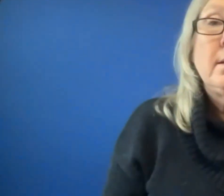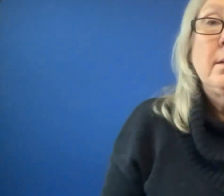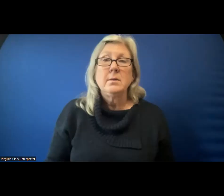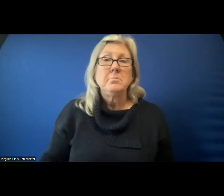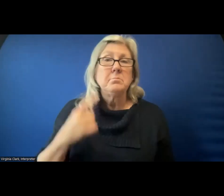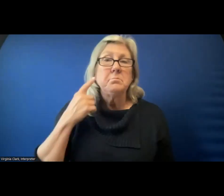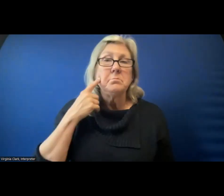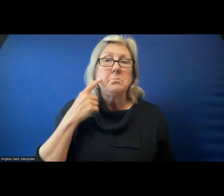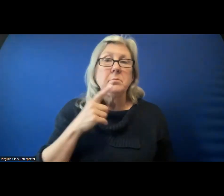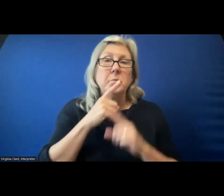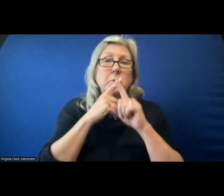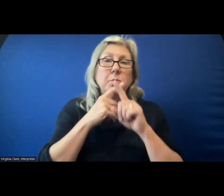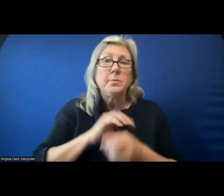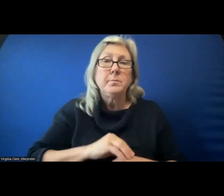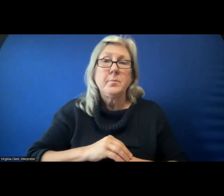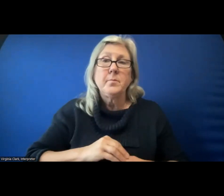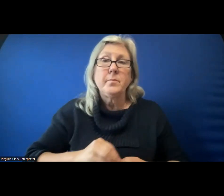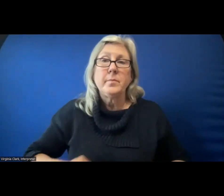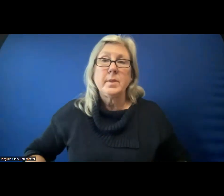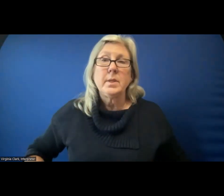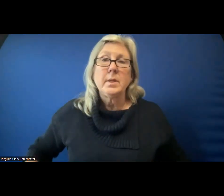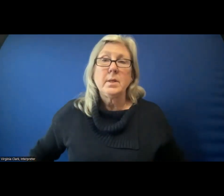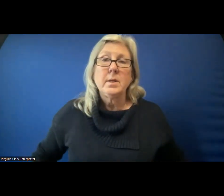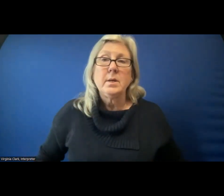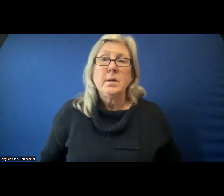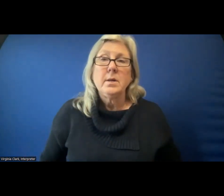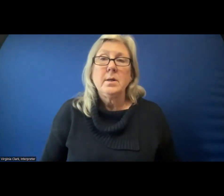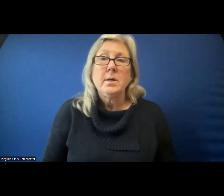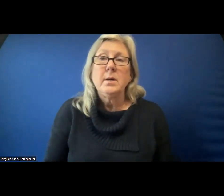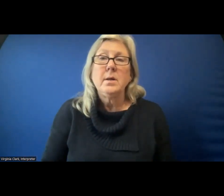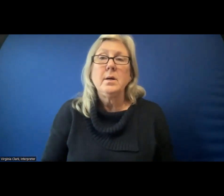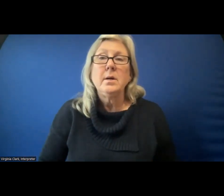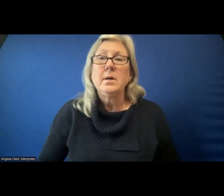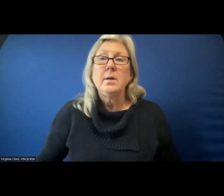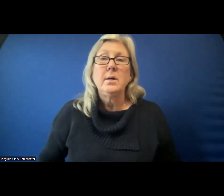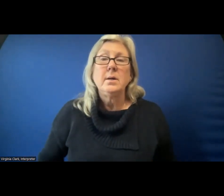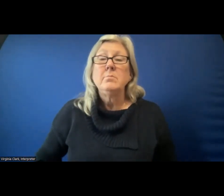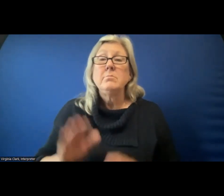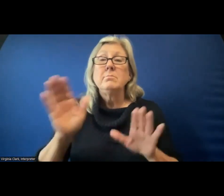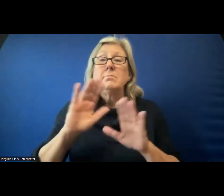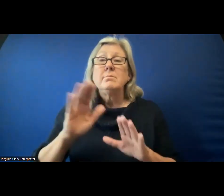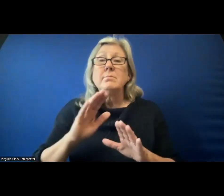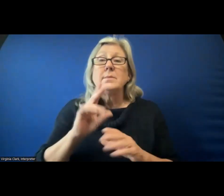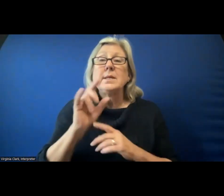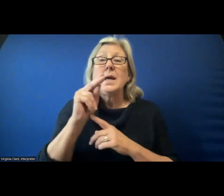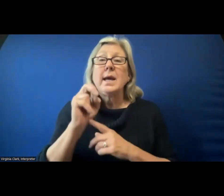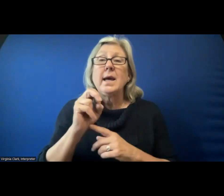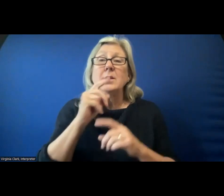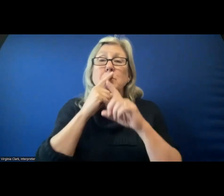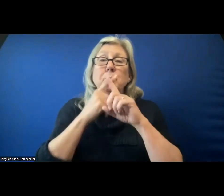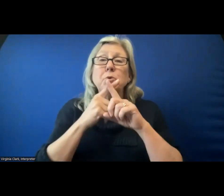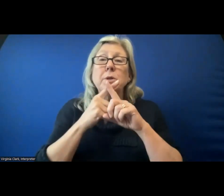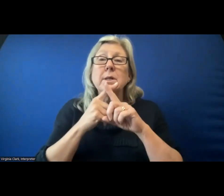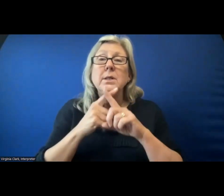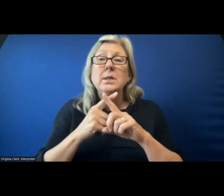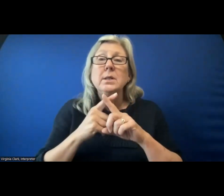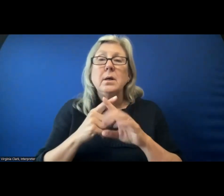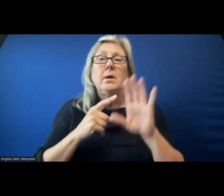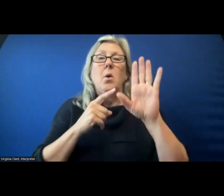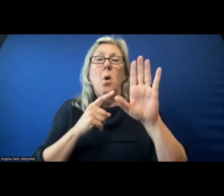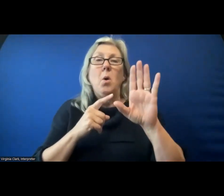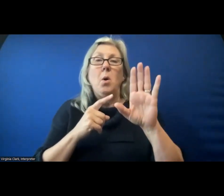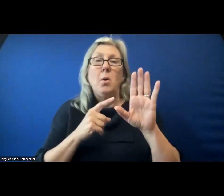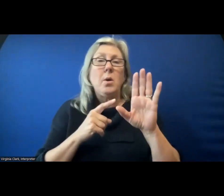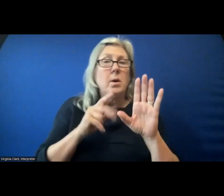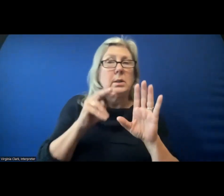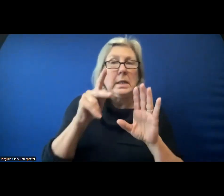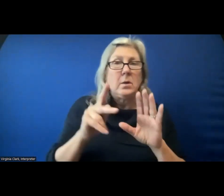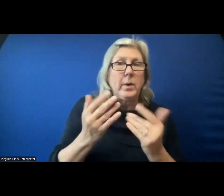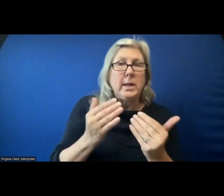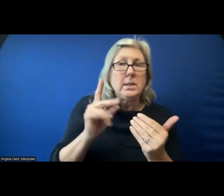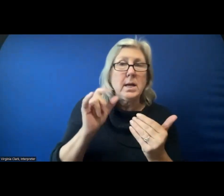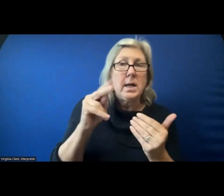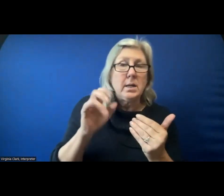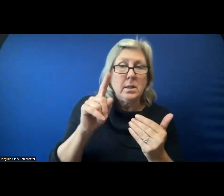Oh. Hold on one second, Diane. >> There we go.